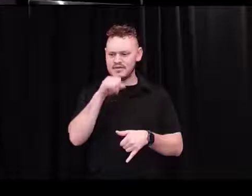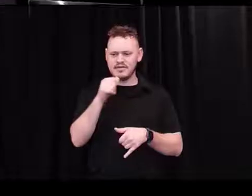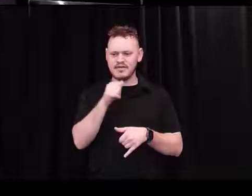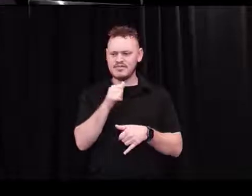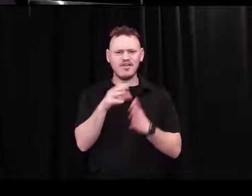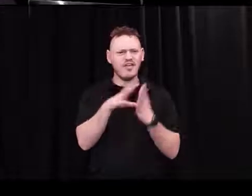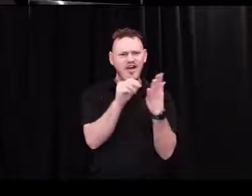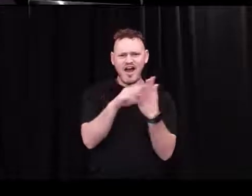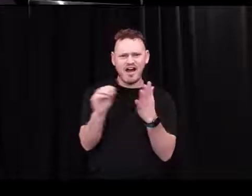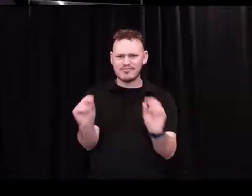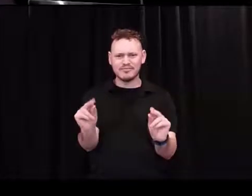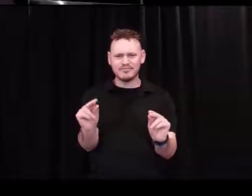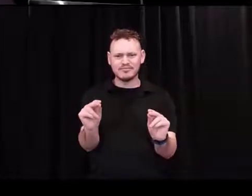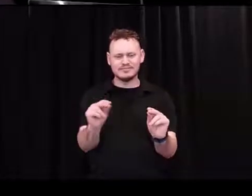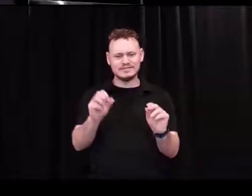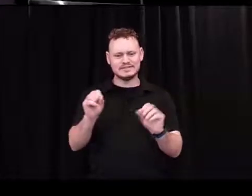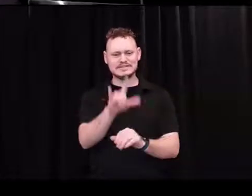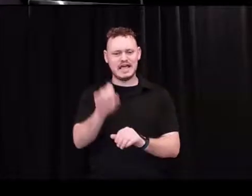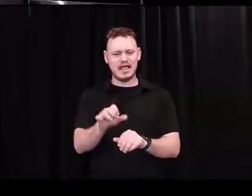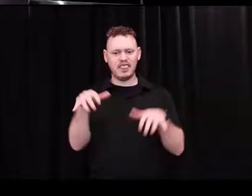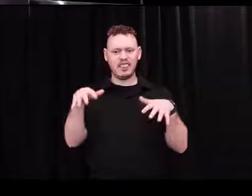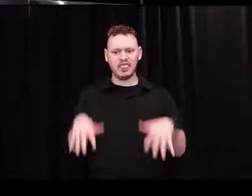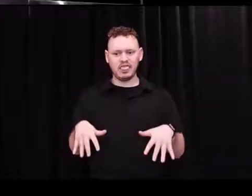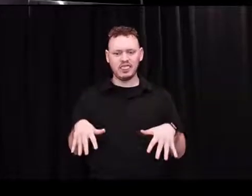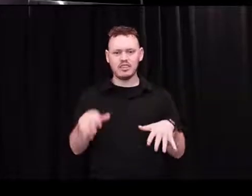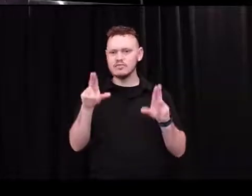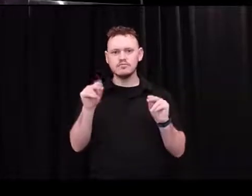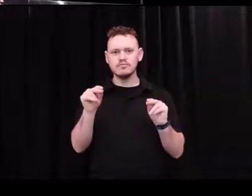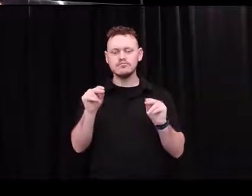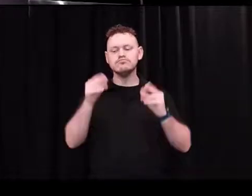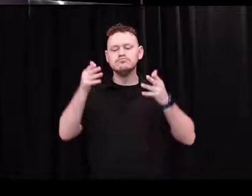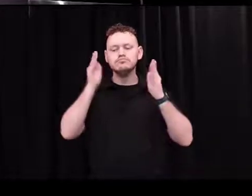apps and it isn't stylistically stagnant, rather it pays attention to the standards